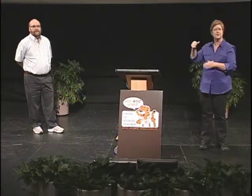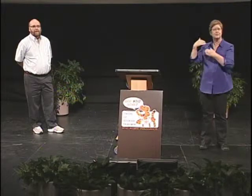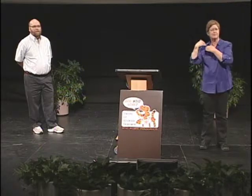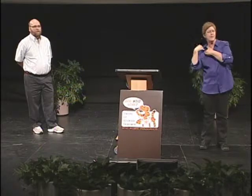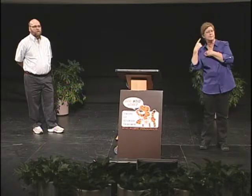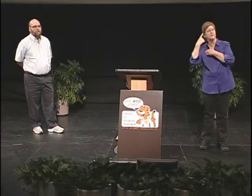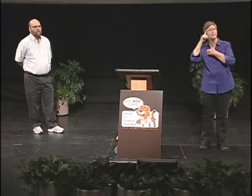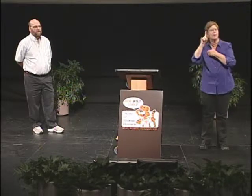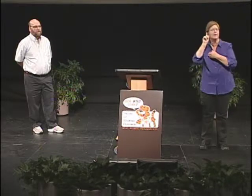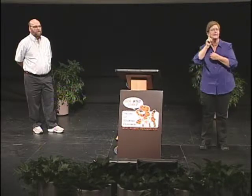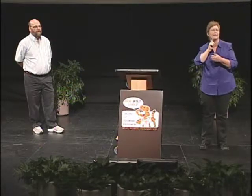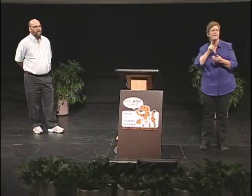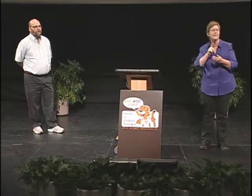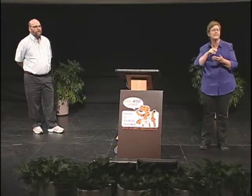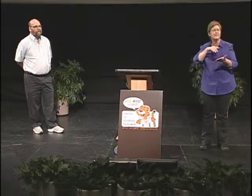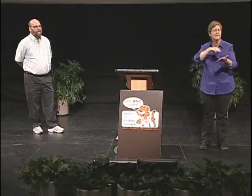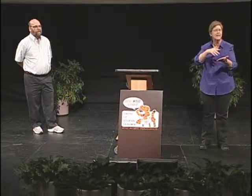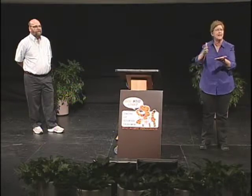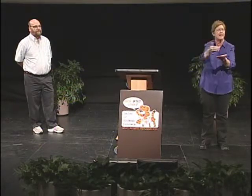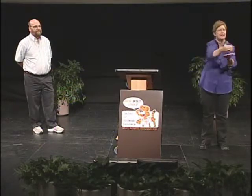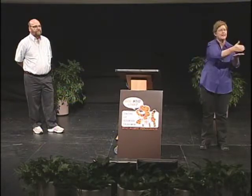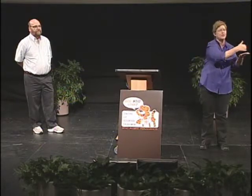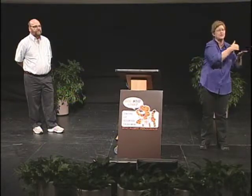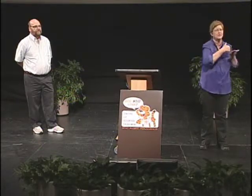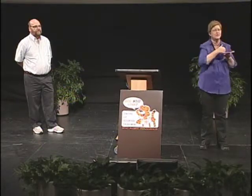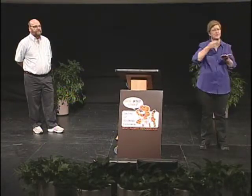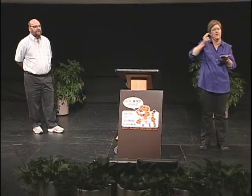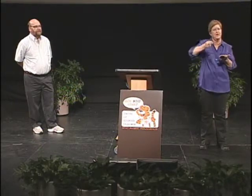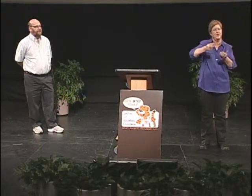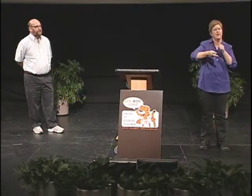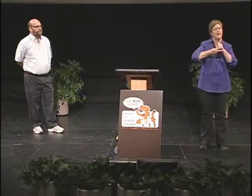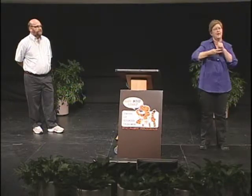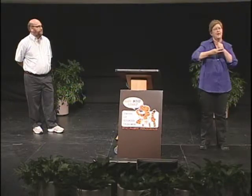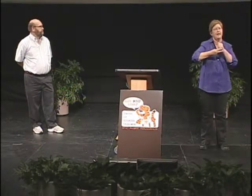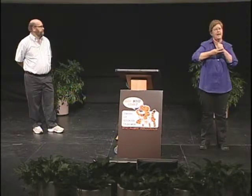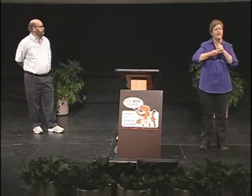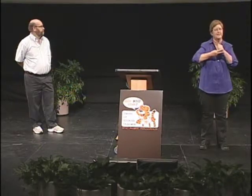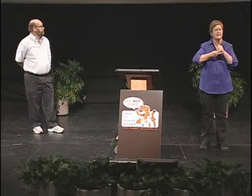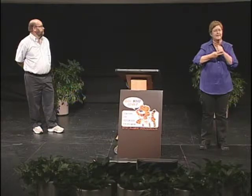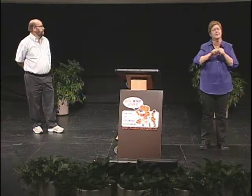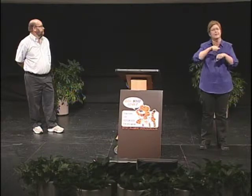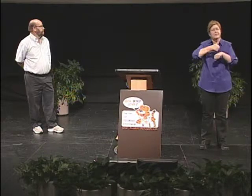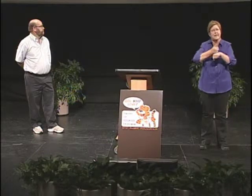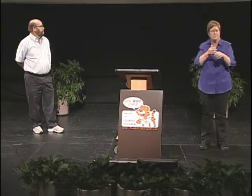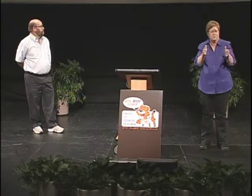And so she's responsible for the Deaf Studies portion of collecting that information.